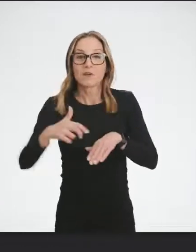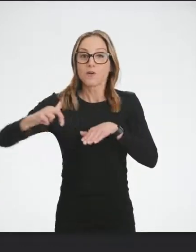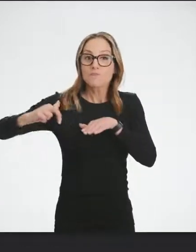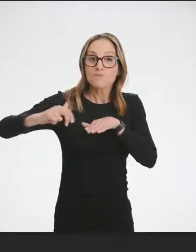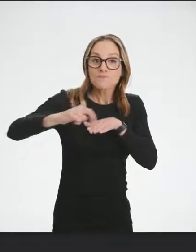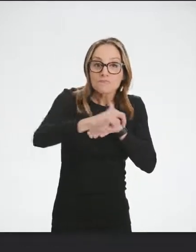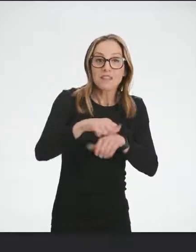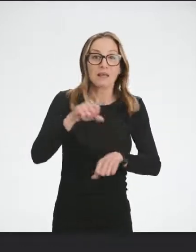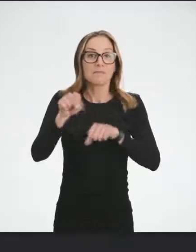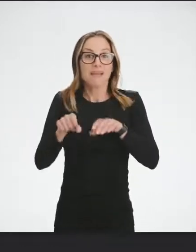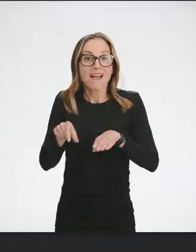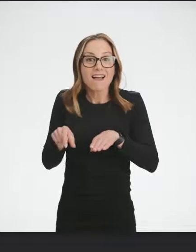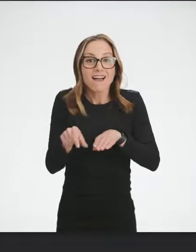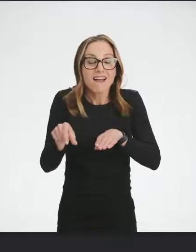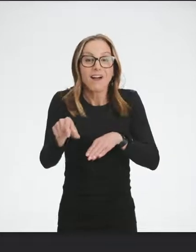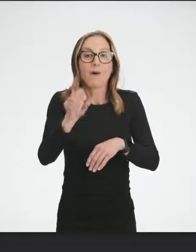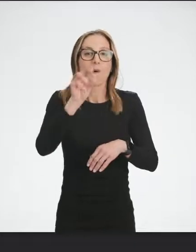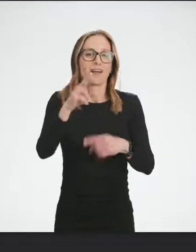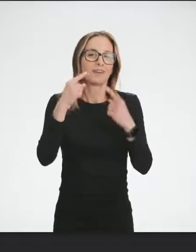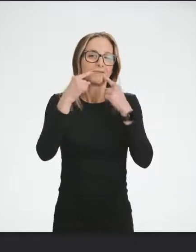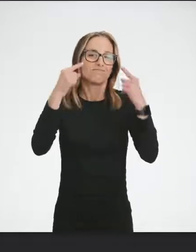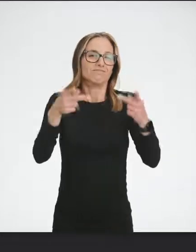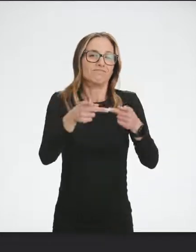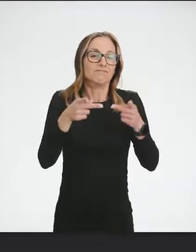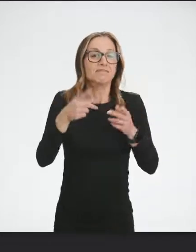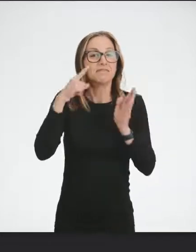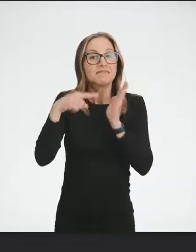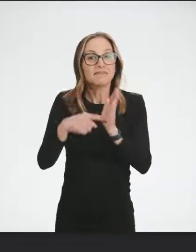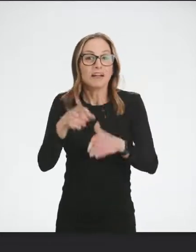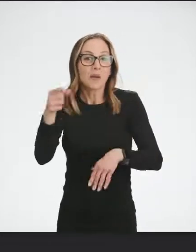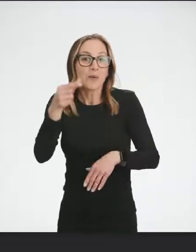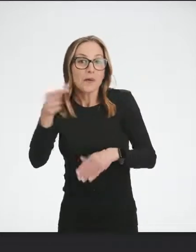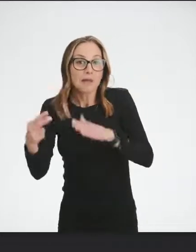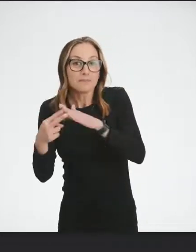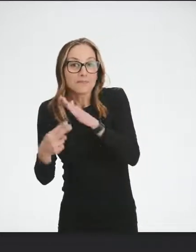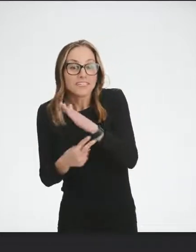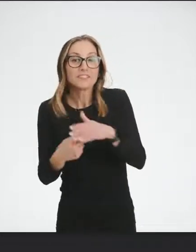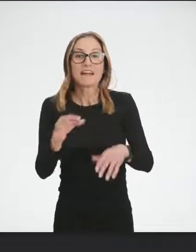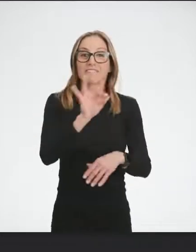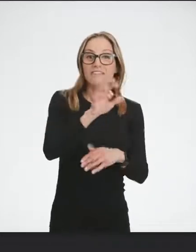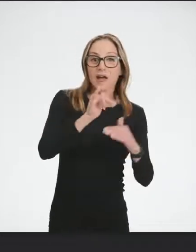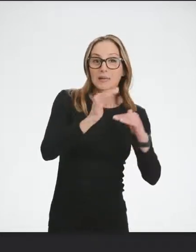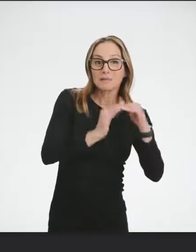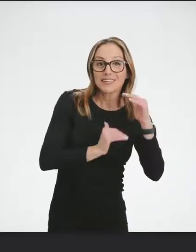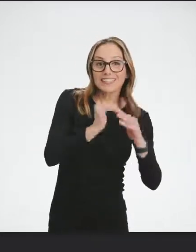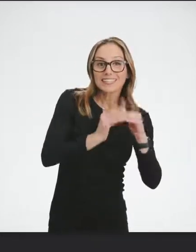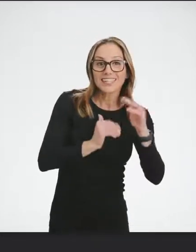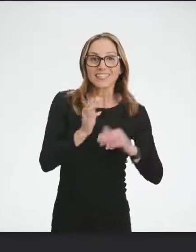and bike lanes, and amazing handcrafted 3D landmarks like the Golden Gate Bridge, or the Ferry Building.